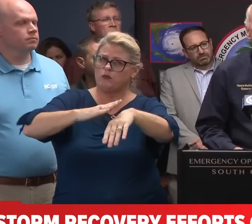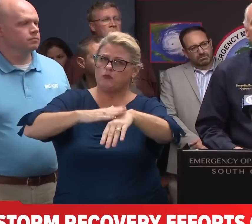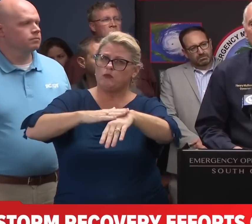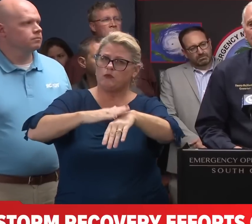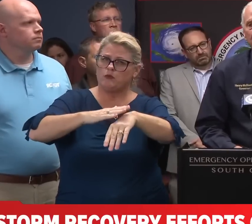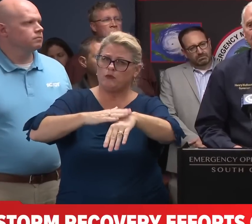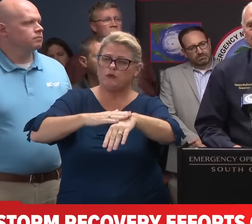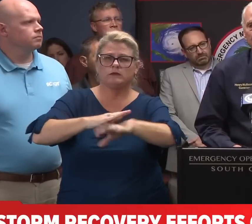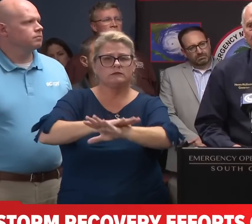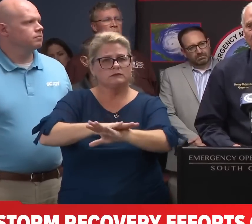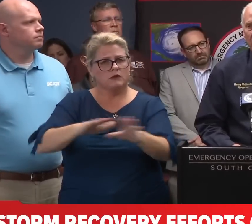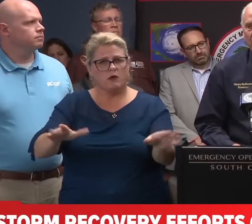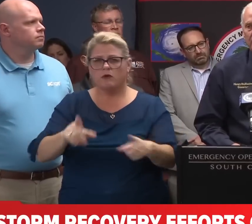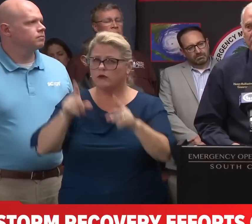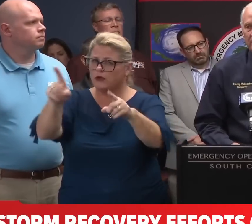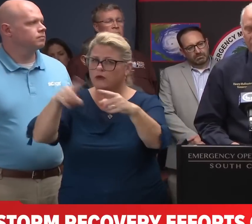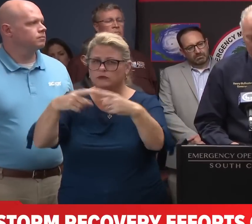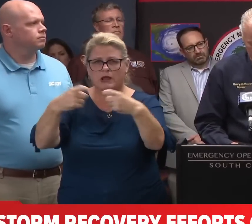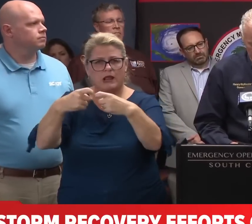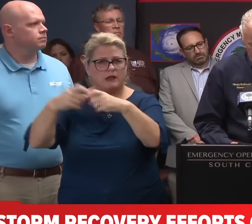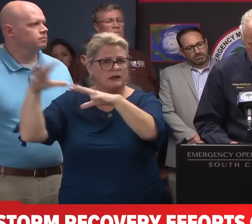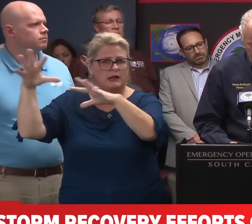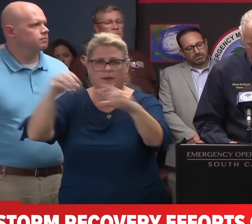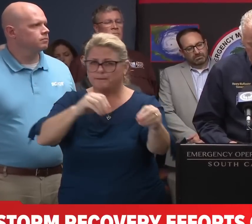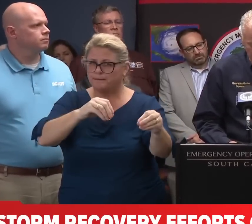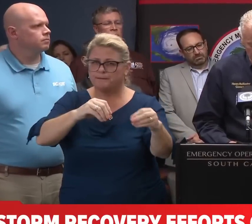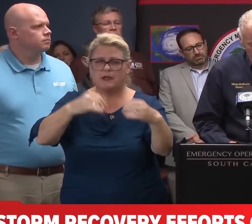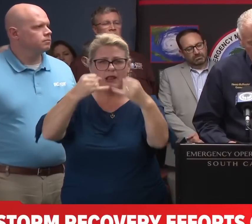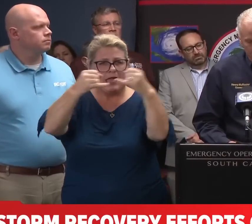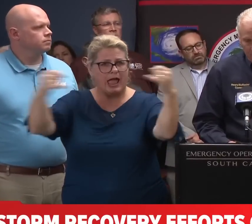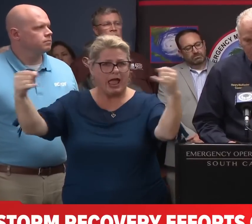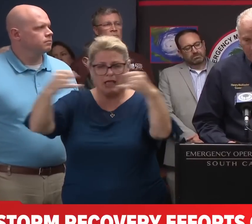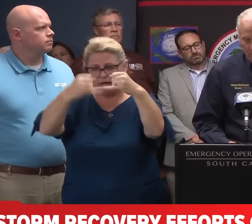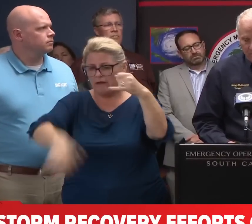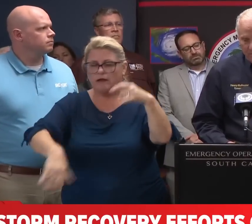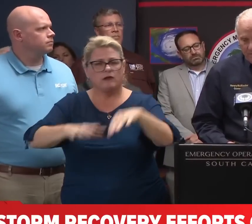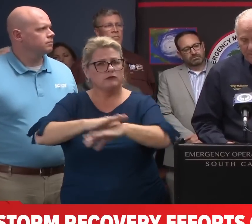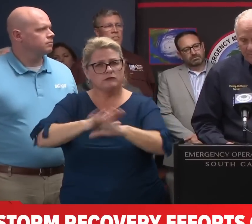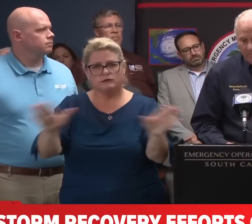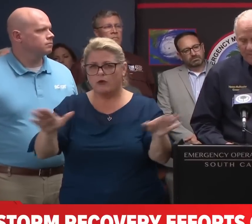Don't go near those down lines. Don't take a chance. Don't put, you don't put the